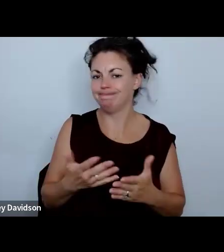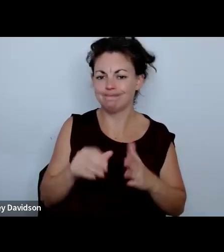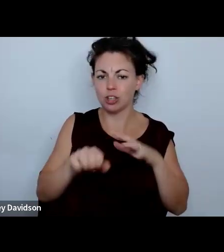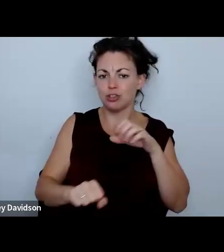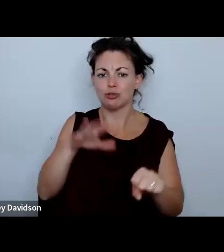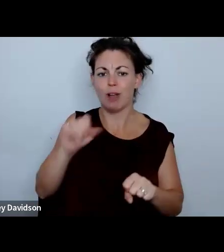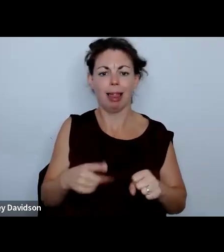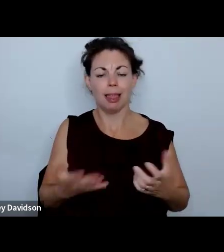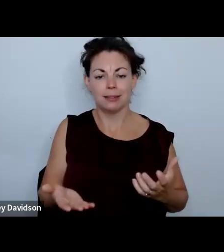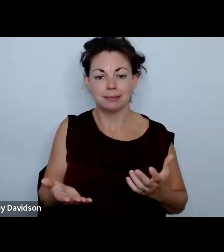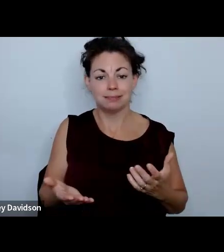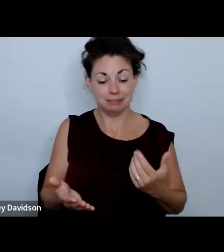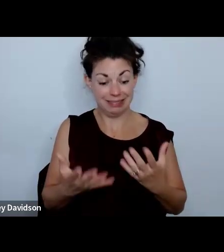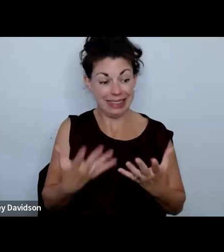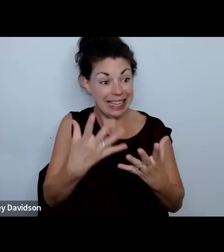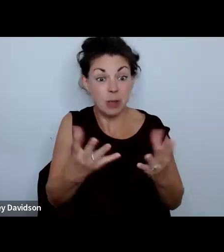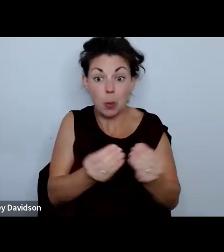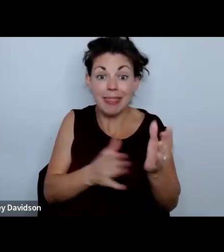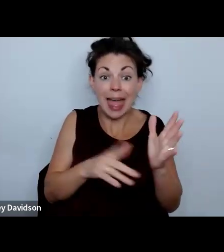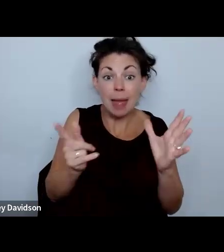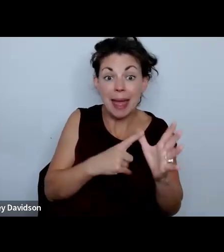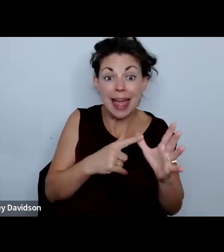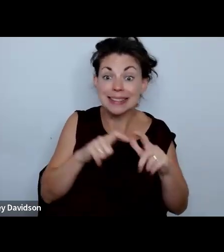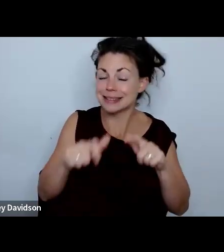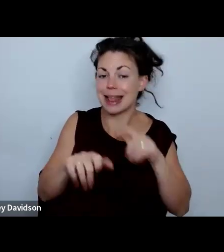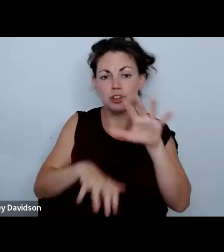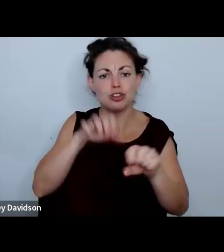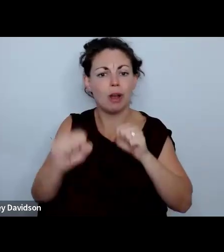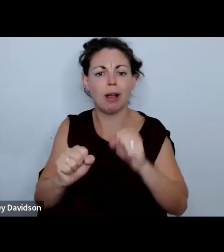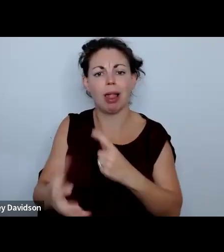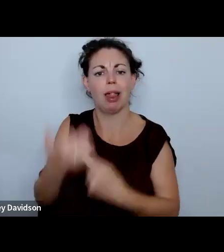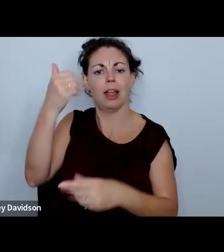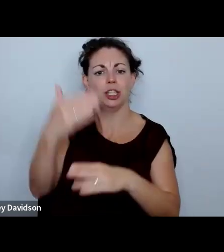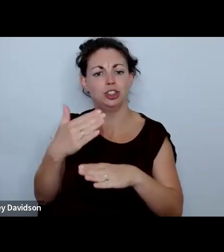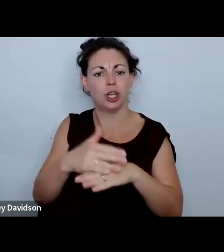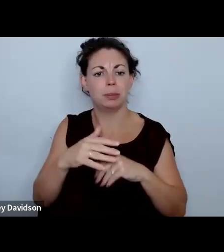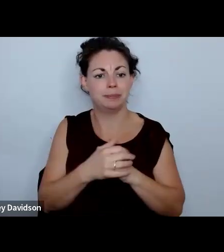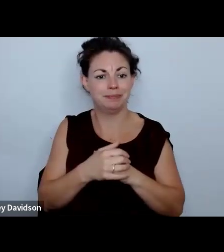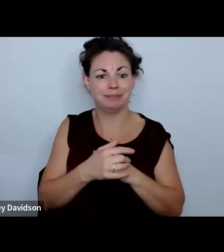recession following the 2008 financial crisis. But I also experienced quite a